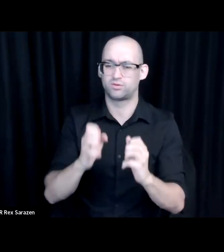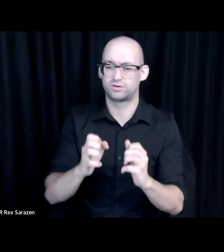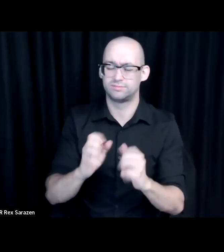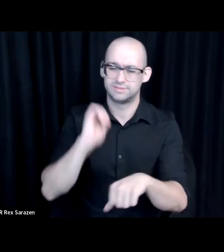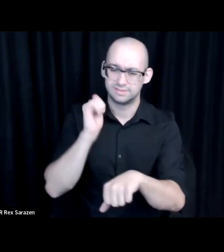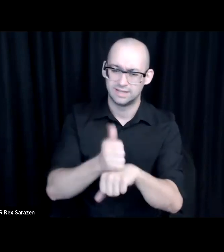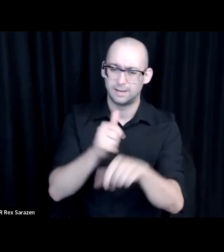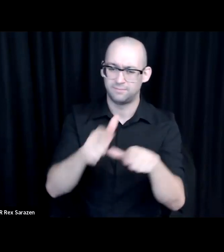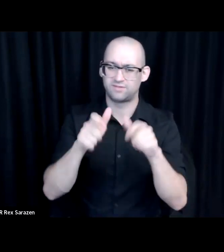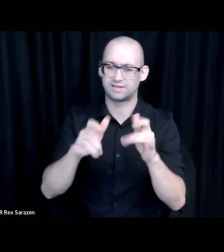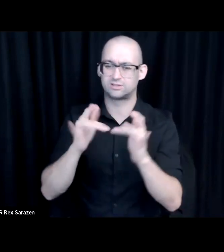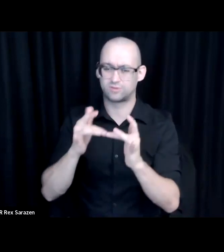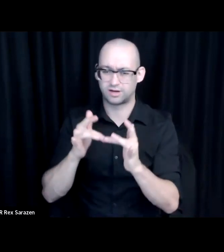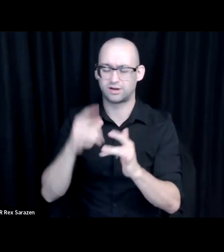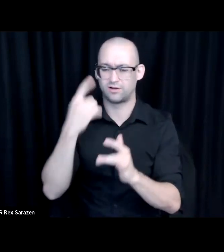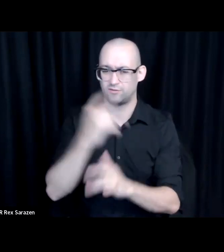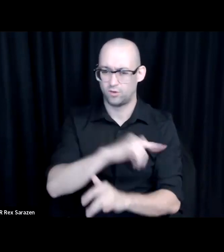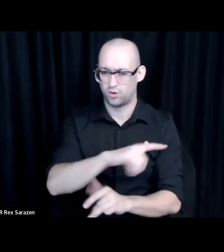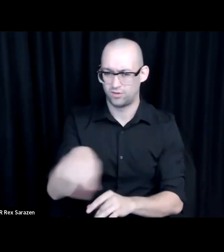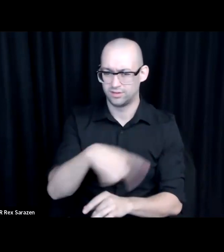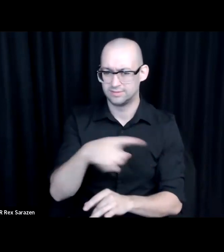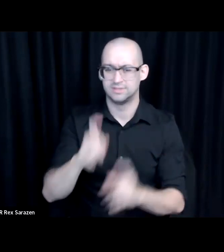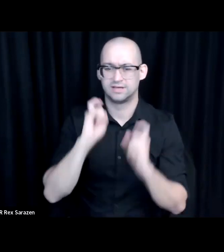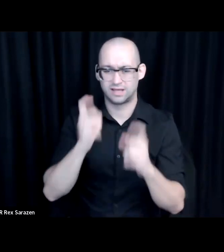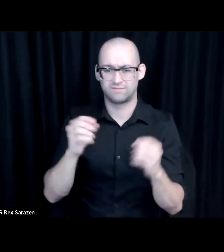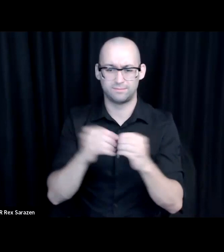equitable economic and community development opportunities for Tribes throughout the State.